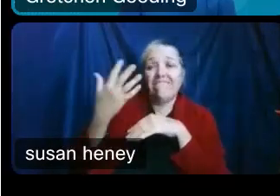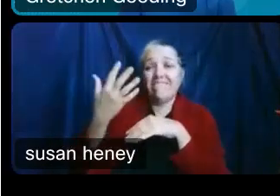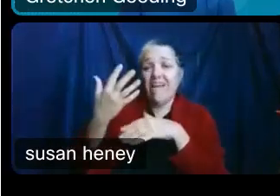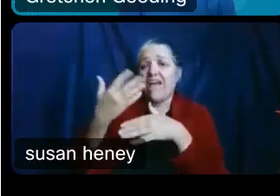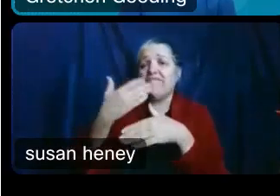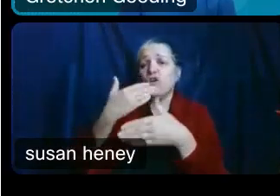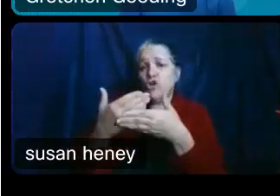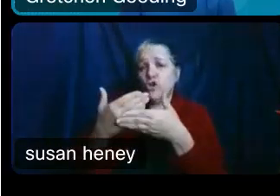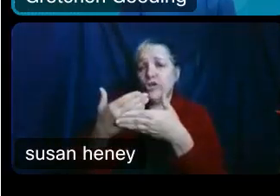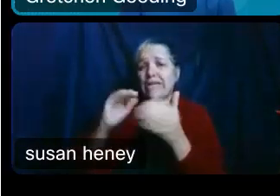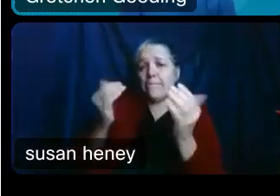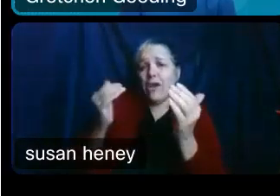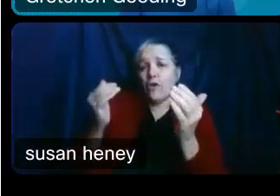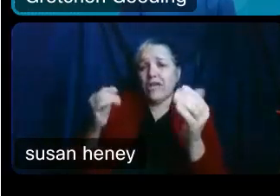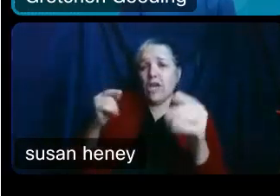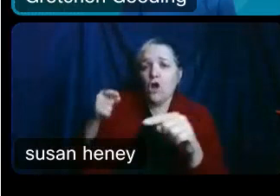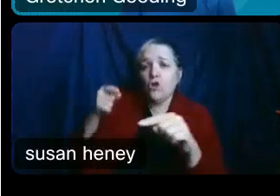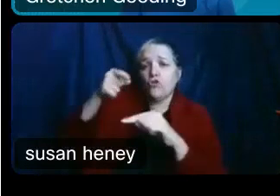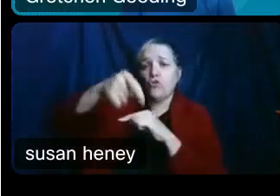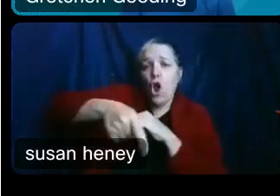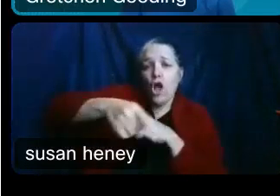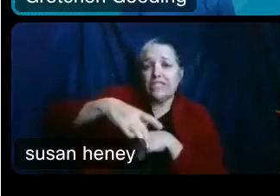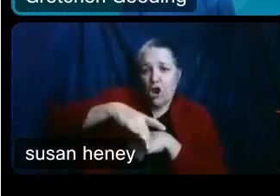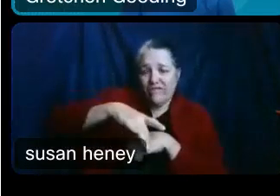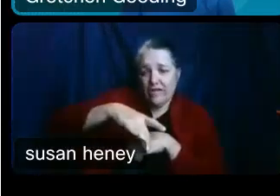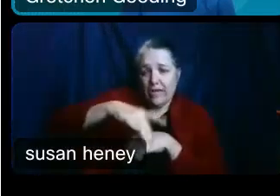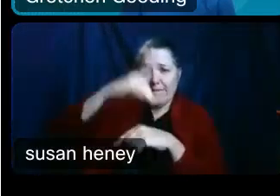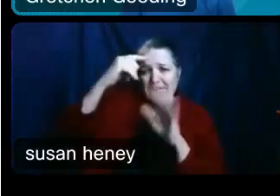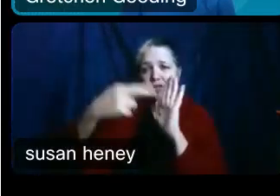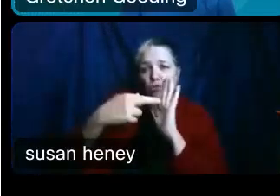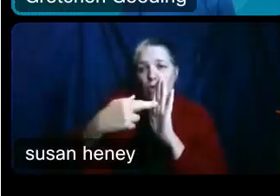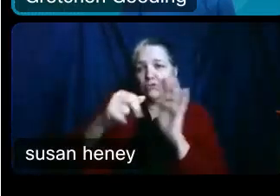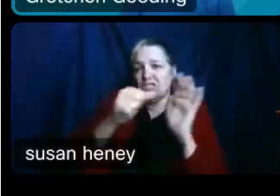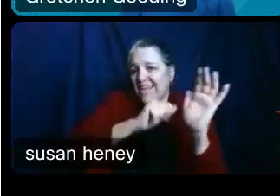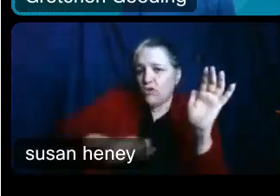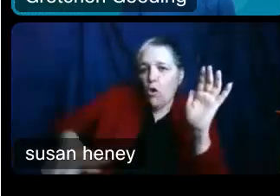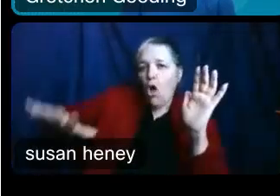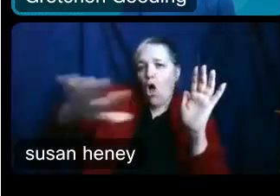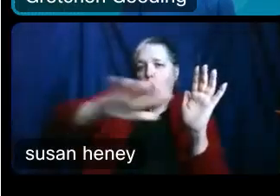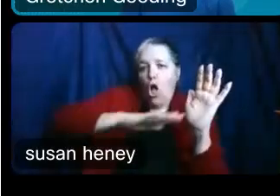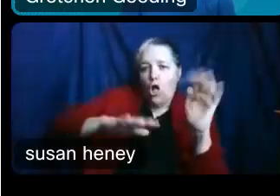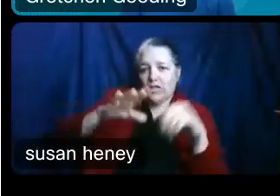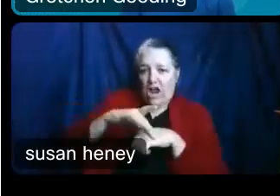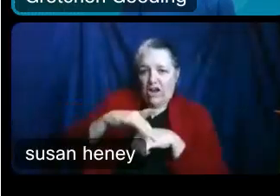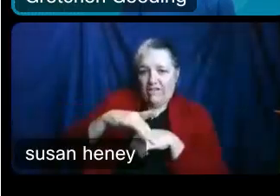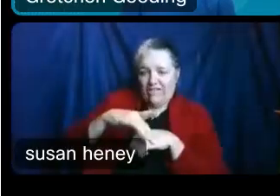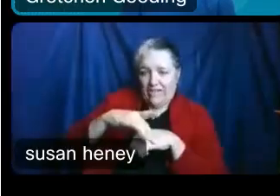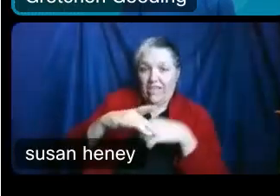all geographies are represented in the 5-year estimates, as opposed to the one-year estimates.